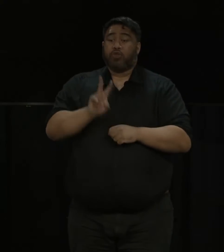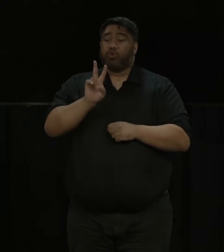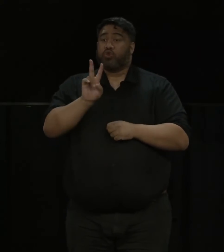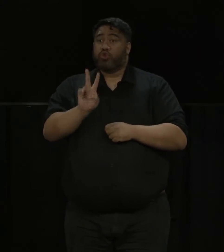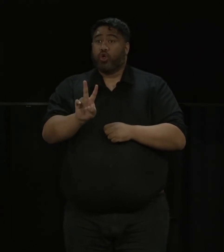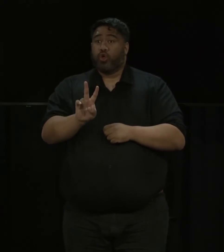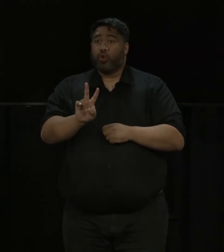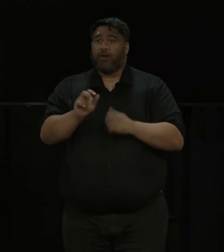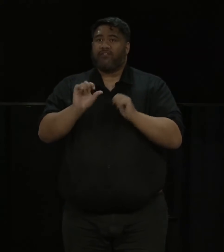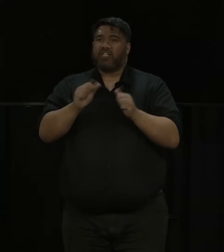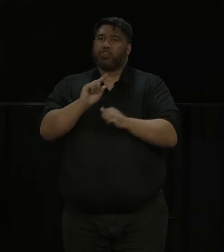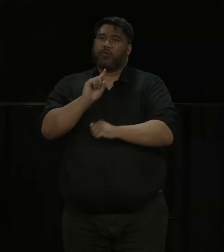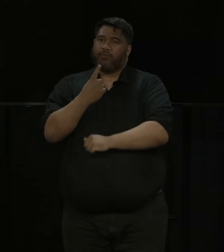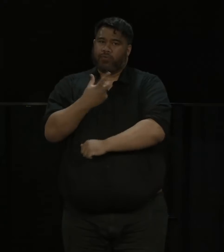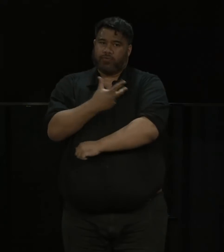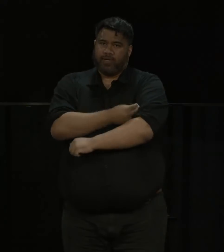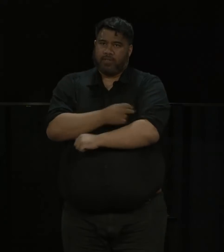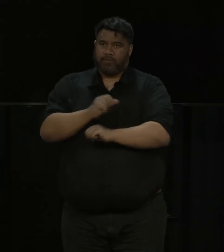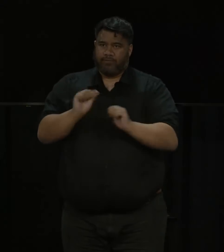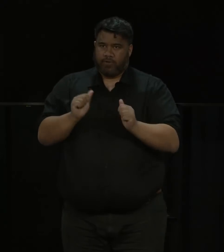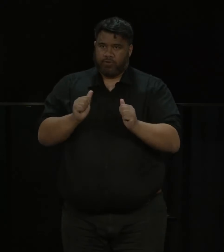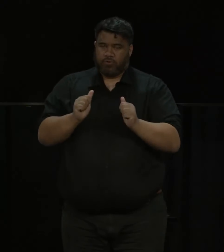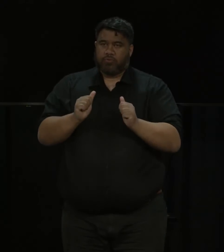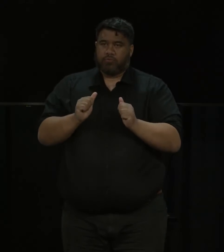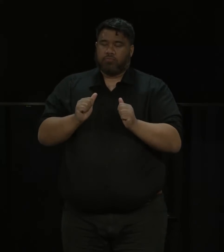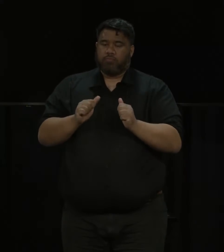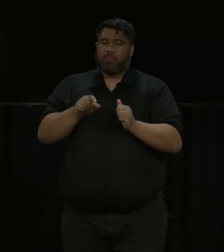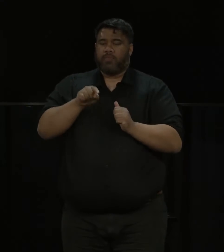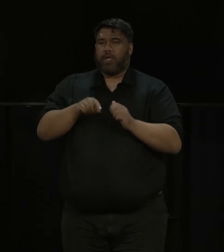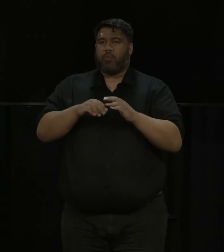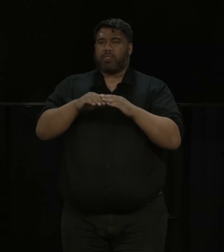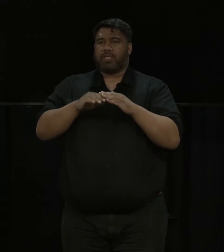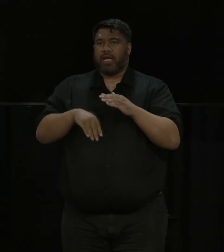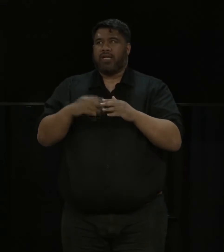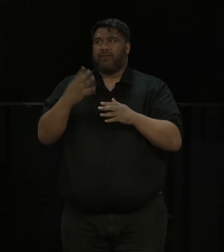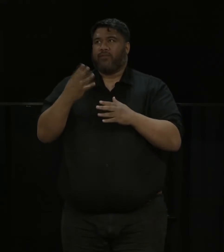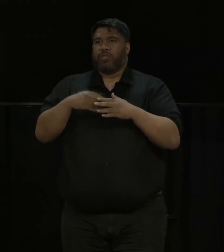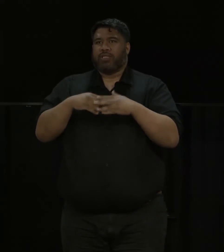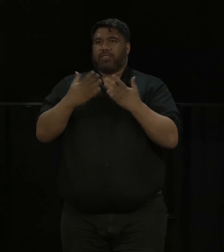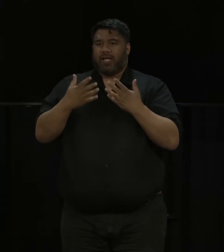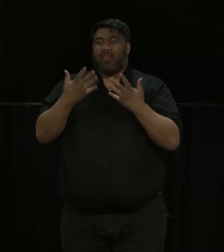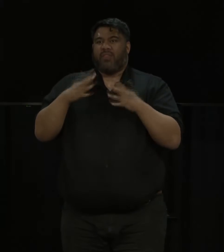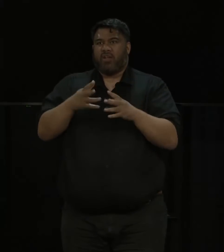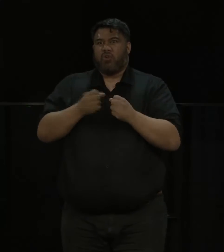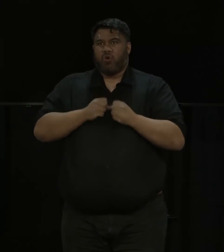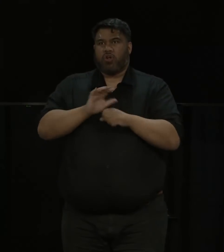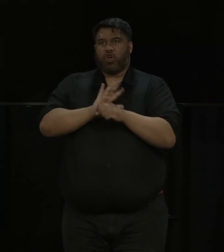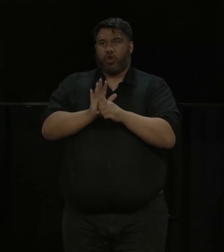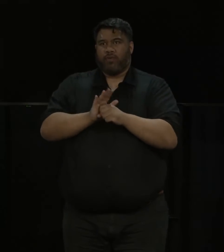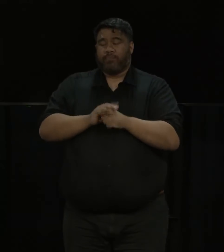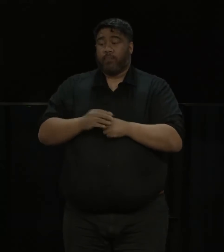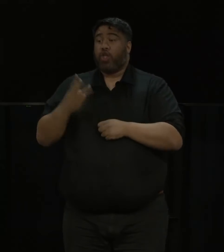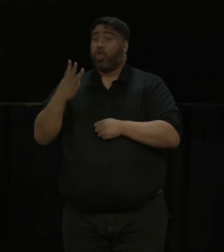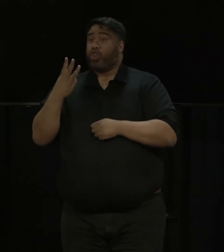deaths to date, we report 10 of these people were unvaccinated. Two had had one dose.